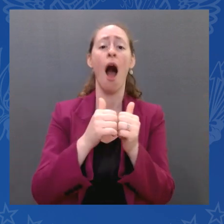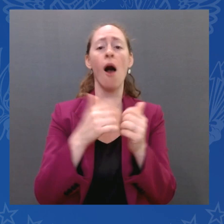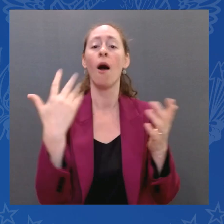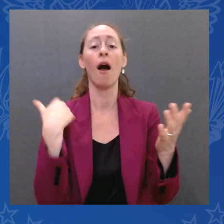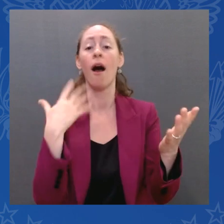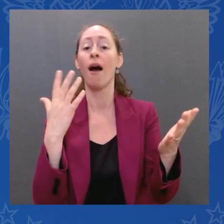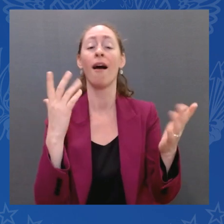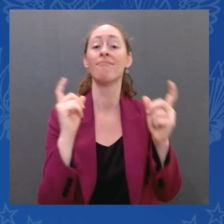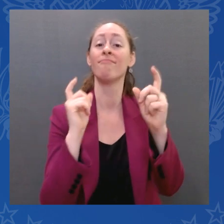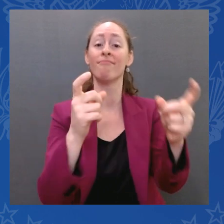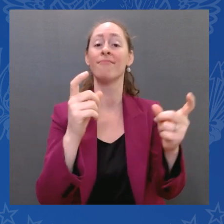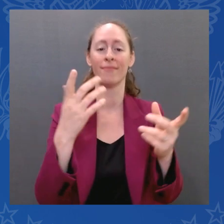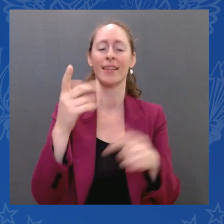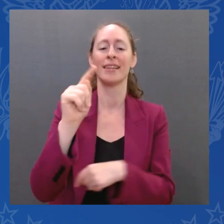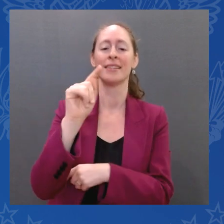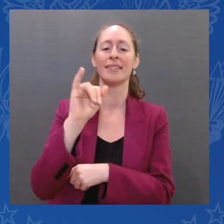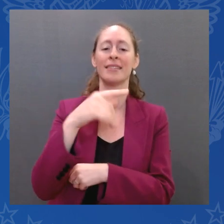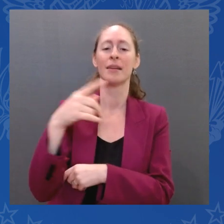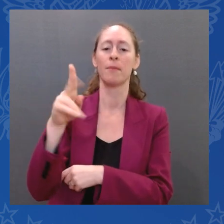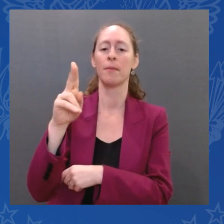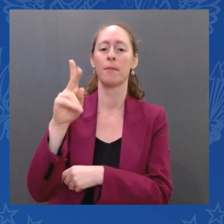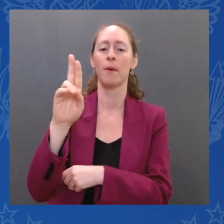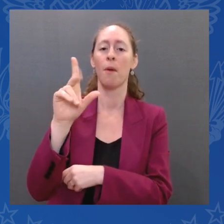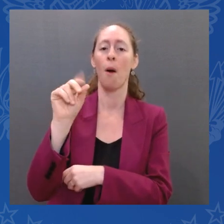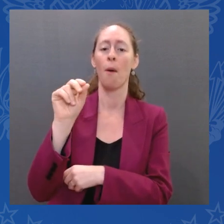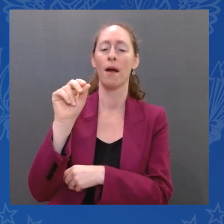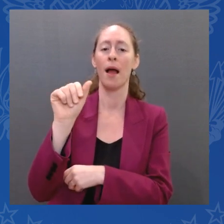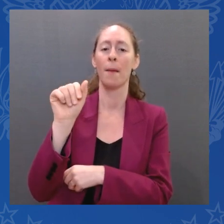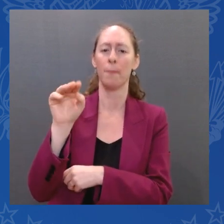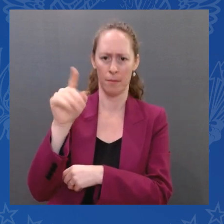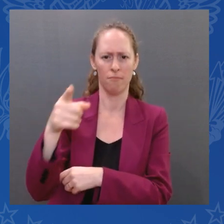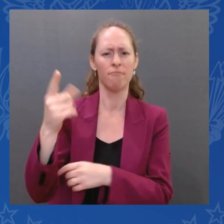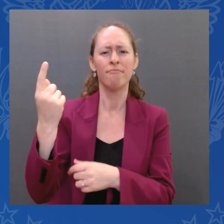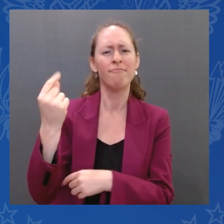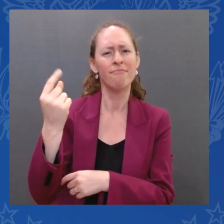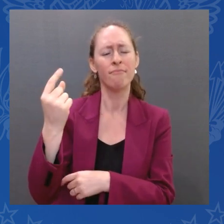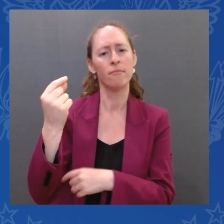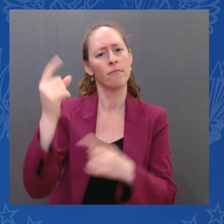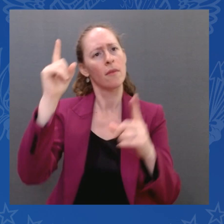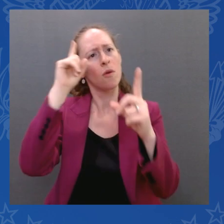water and food technology, climate innovation, and so much more.